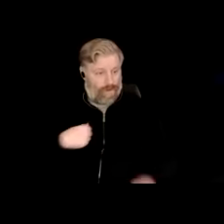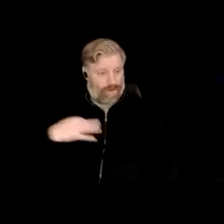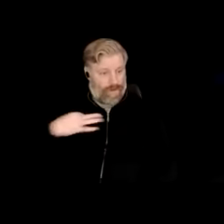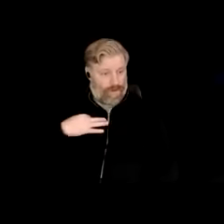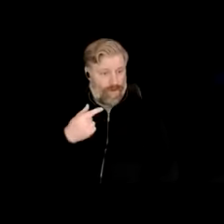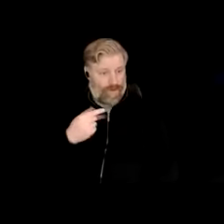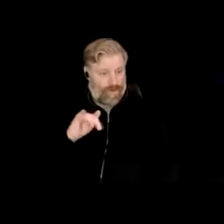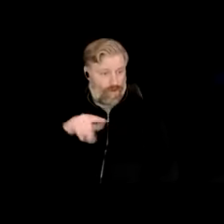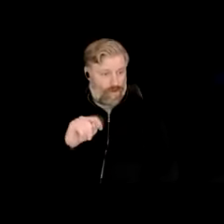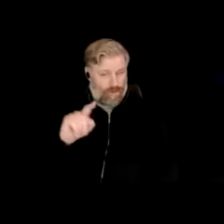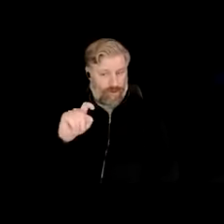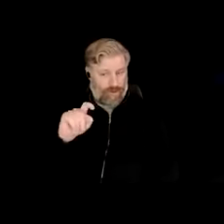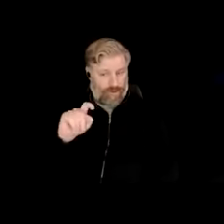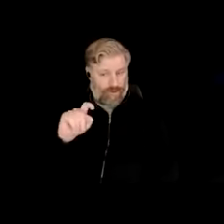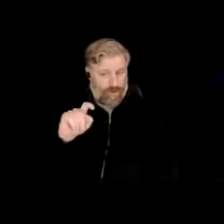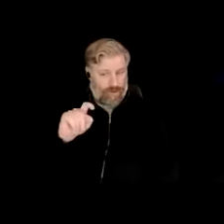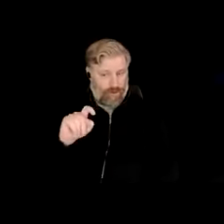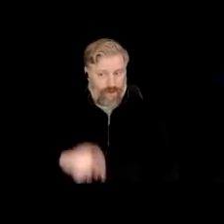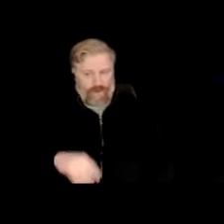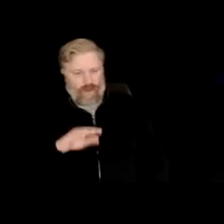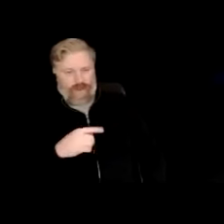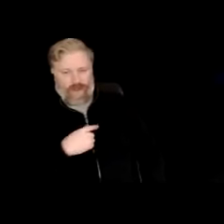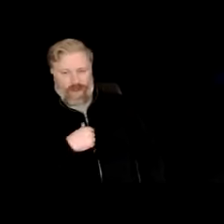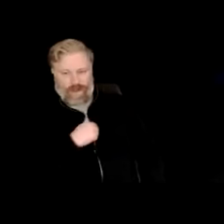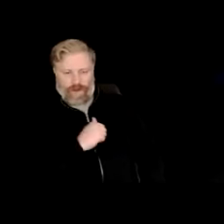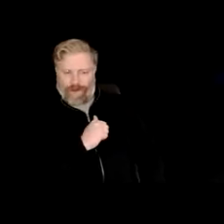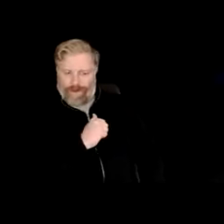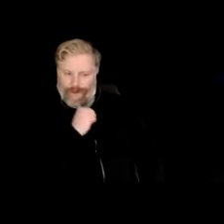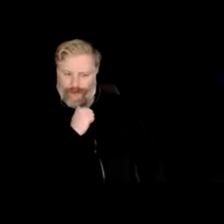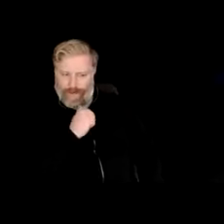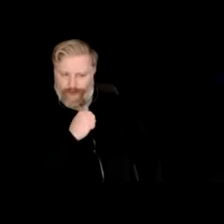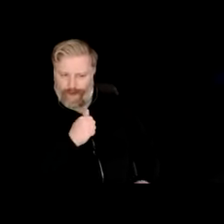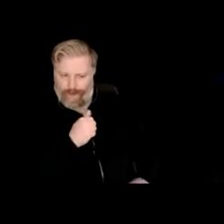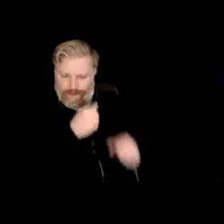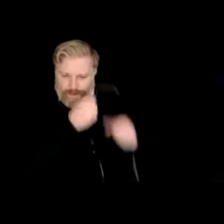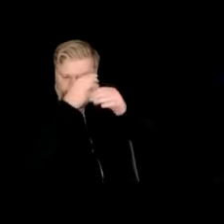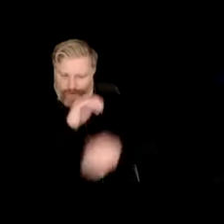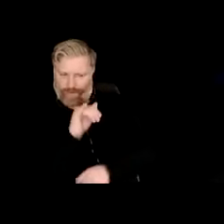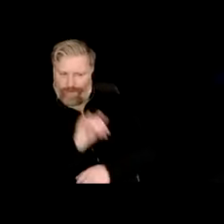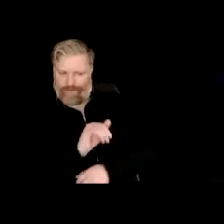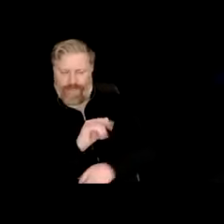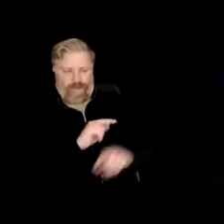Again, I'm not a tech expert at all, by any means. So for an S-corporation,